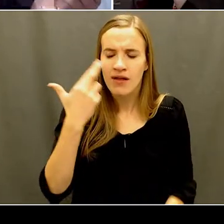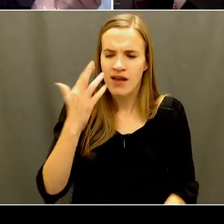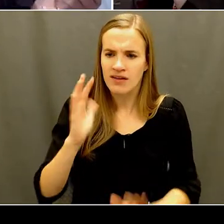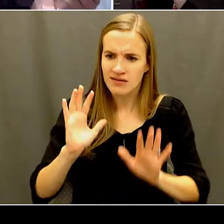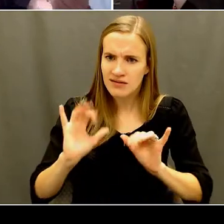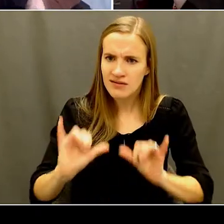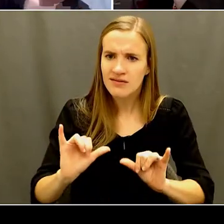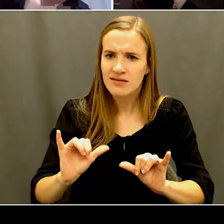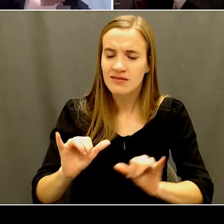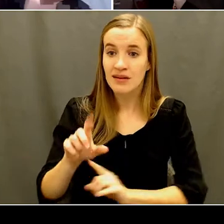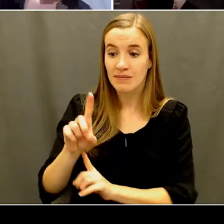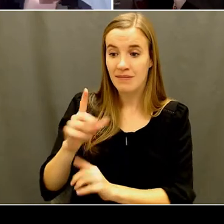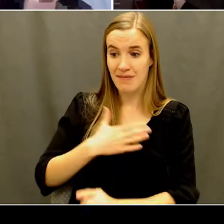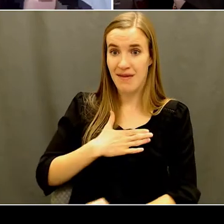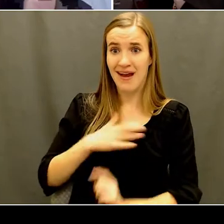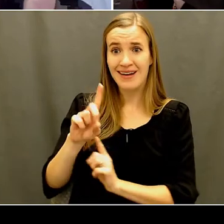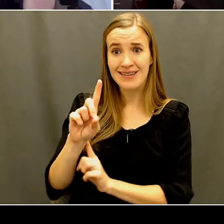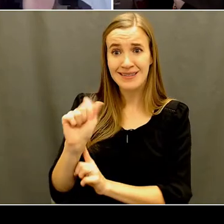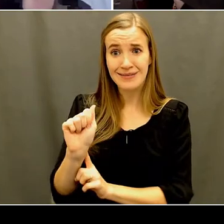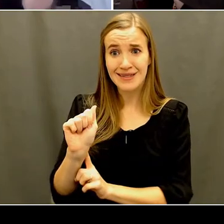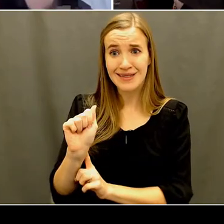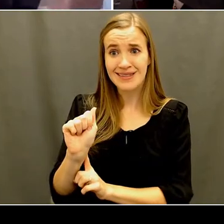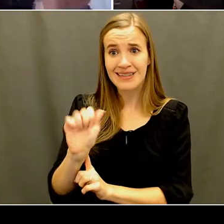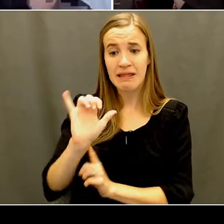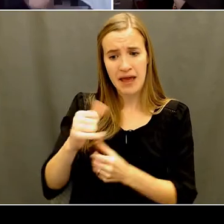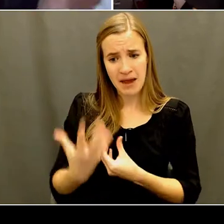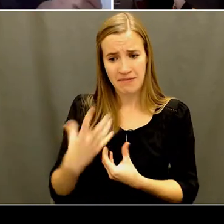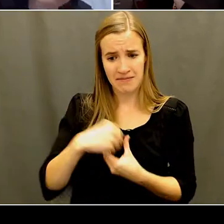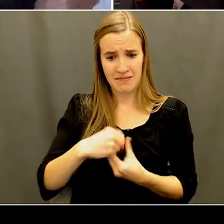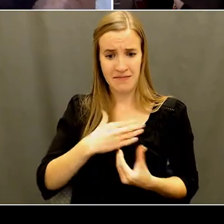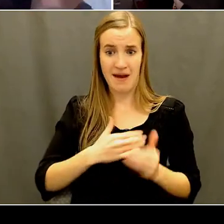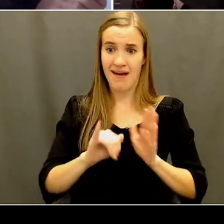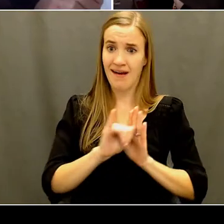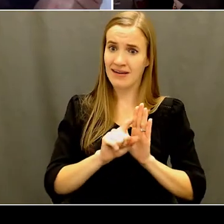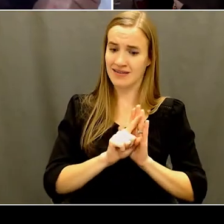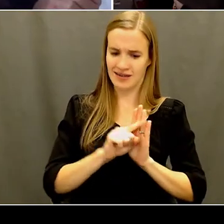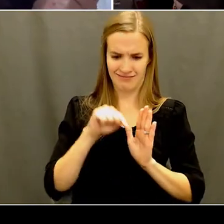in, um, you know, I was just like, wow, I want to connect with other disabled